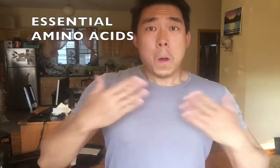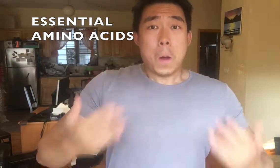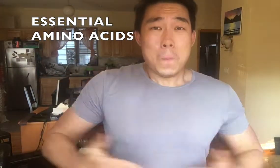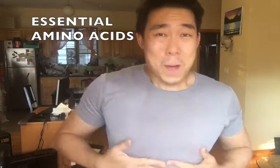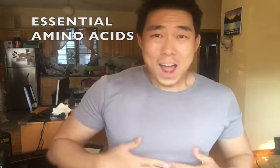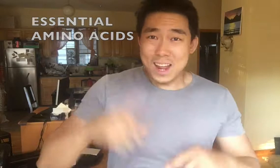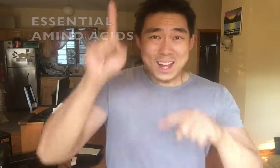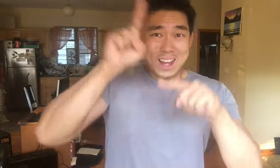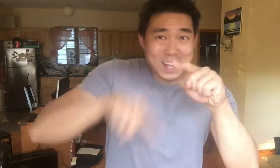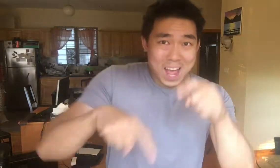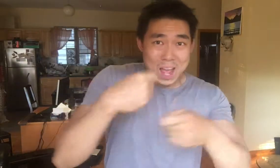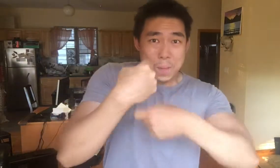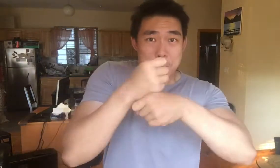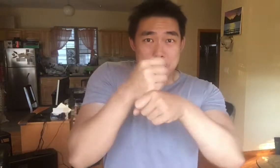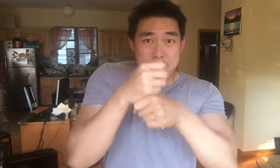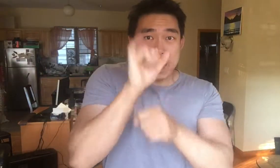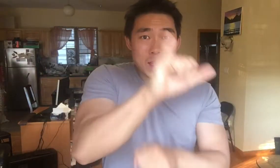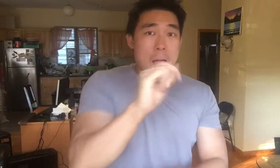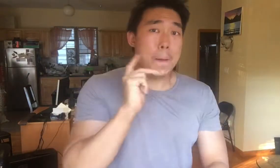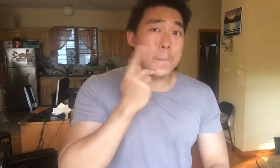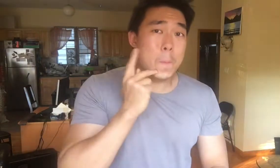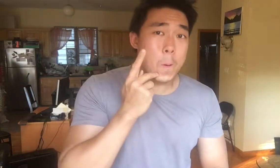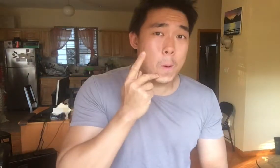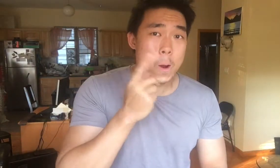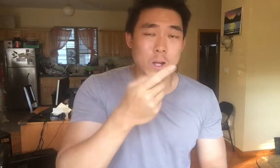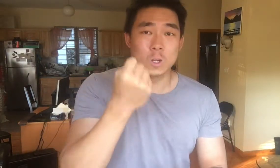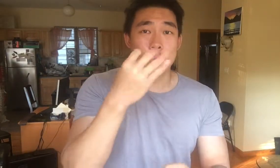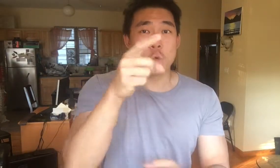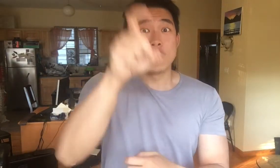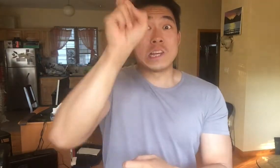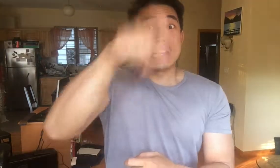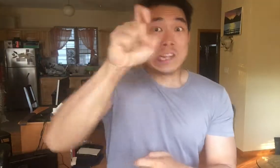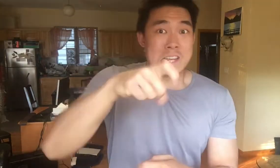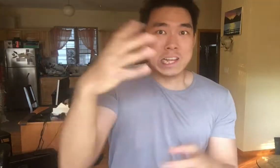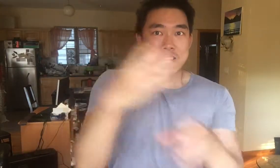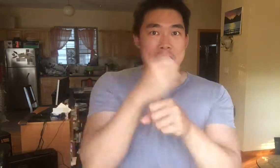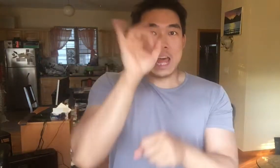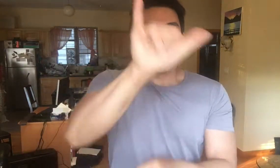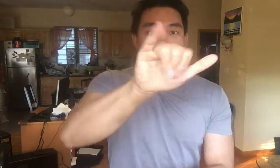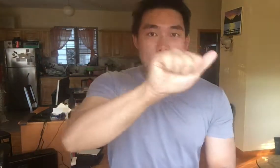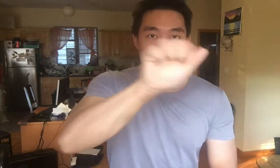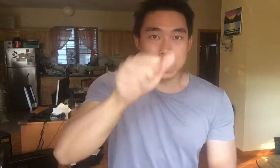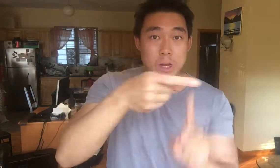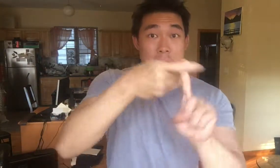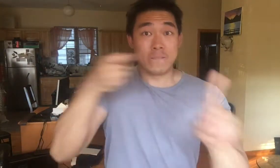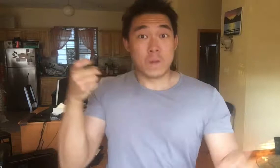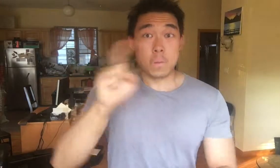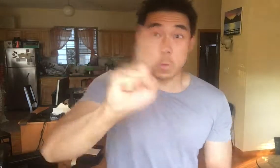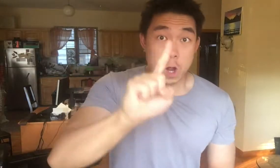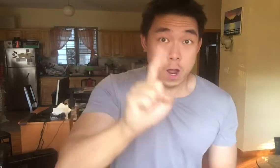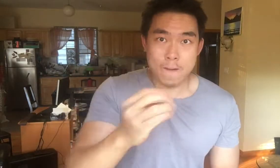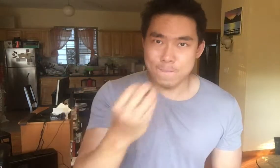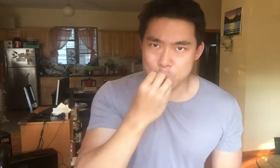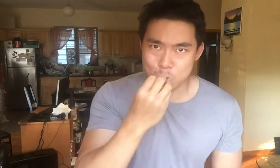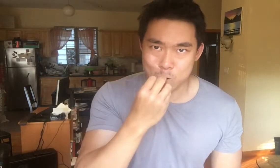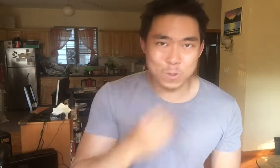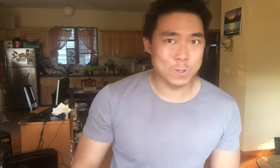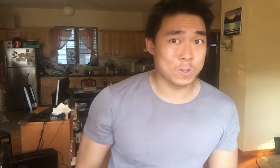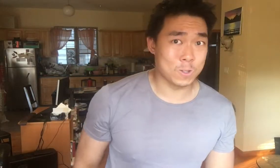The body can’t manufacture these essential amino acids, and thus we must consume in our diets.